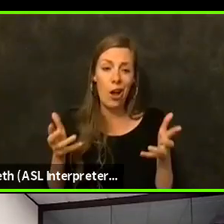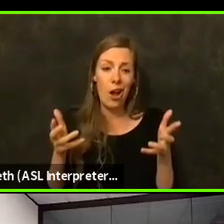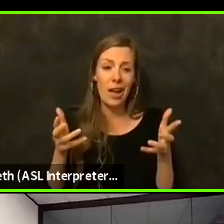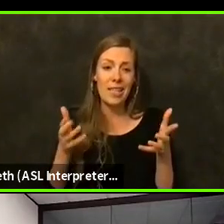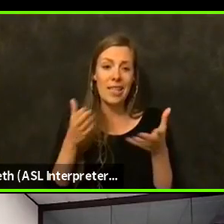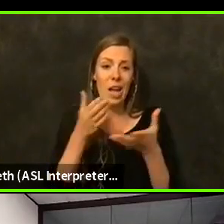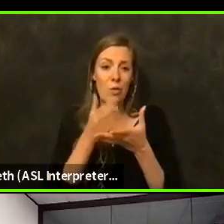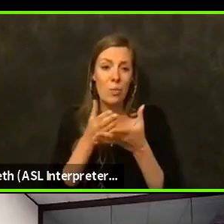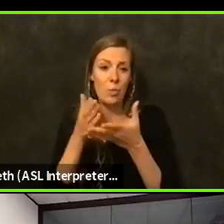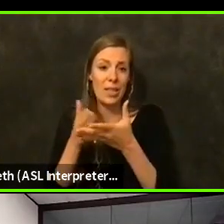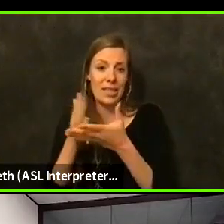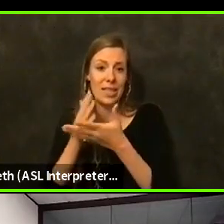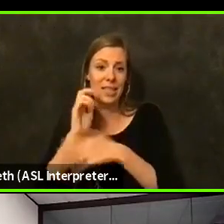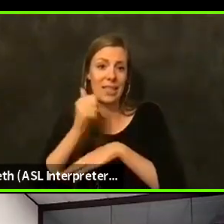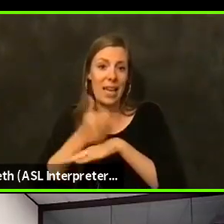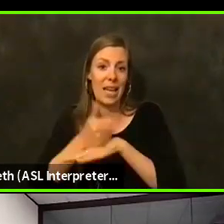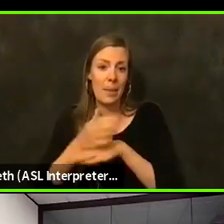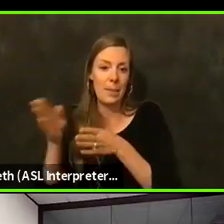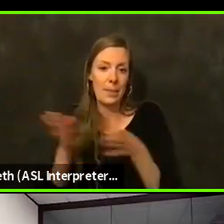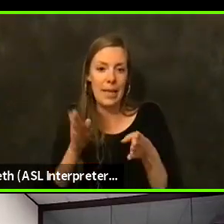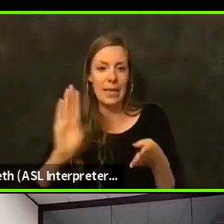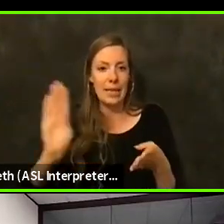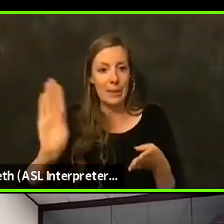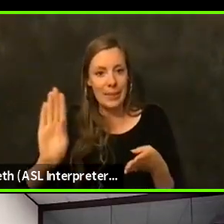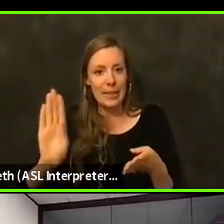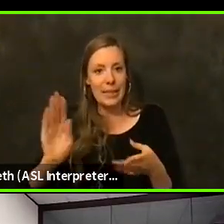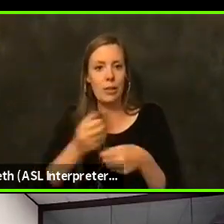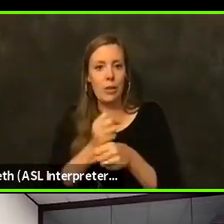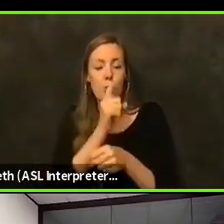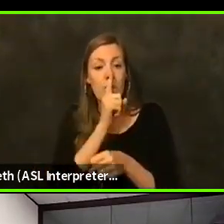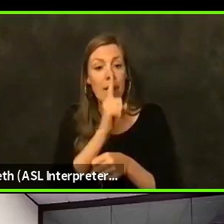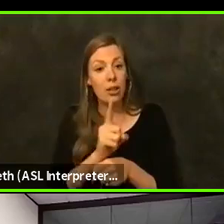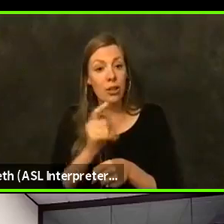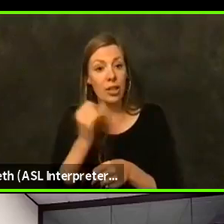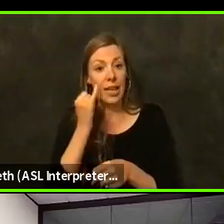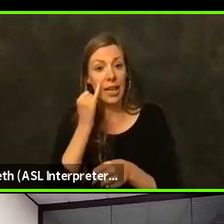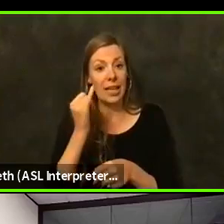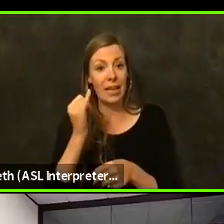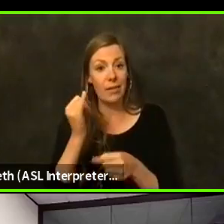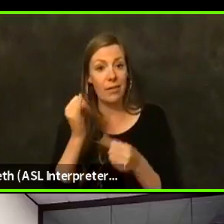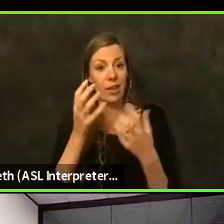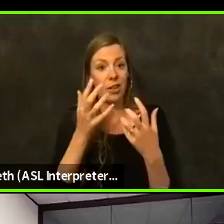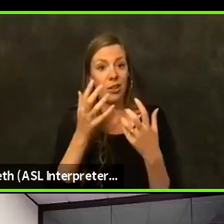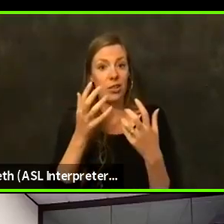in place, Plan BS in place, to ensure that if there's breakdowns in their systems,